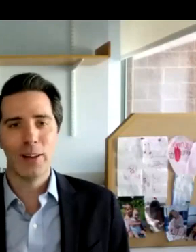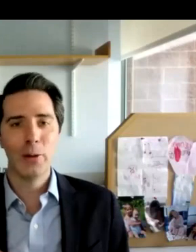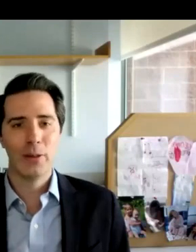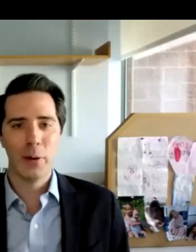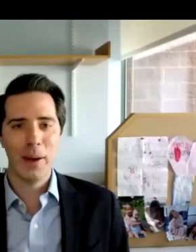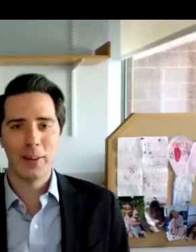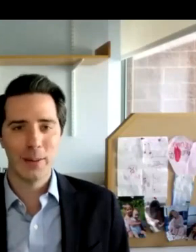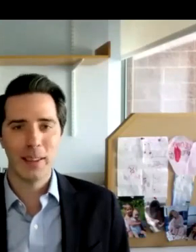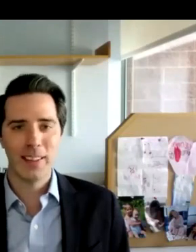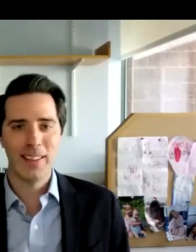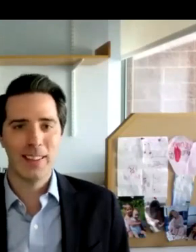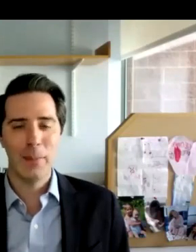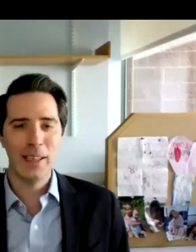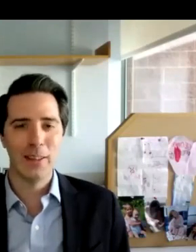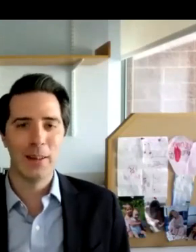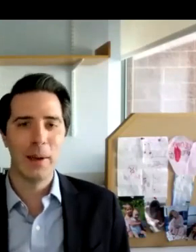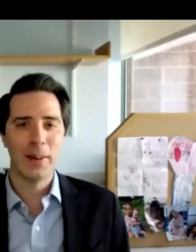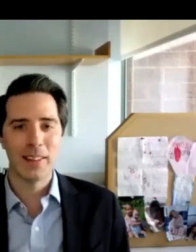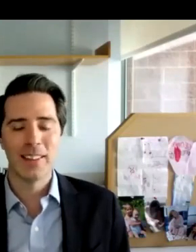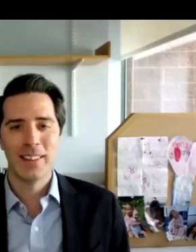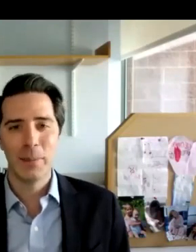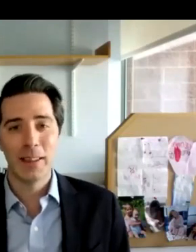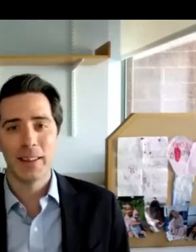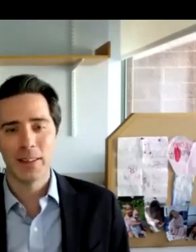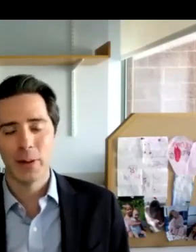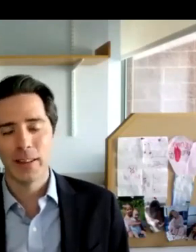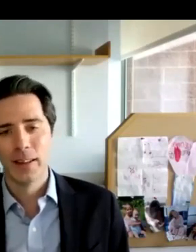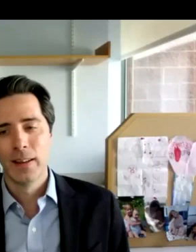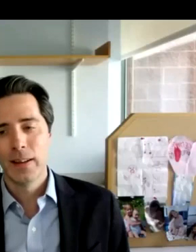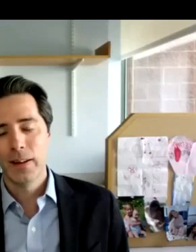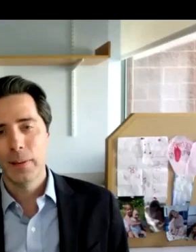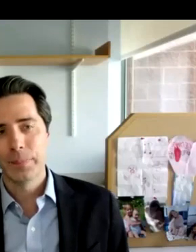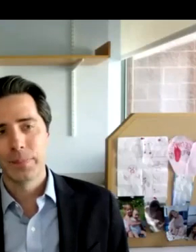clones of our parents because it's a combination of the parents that make us